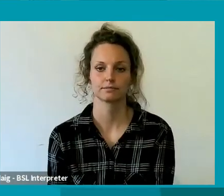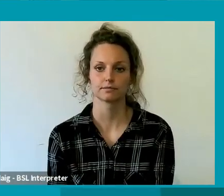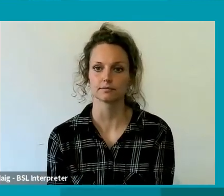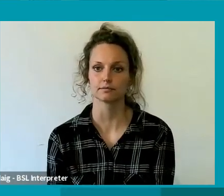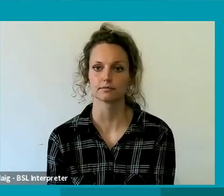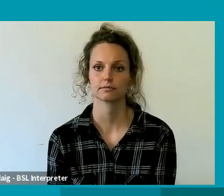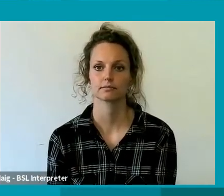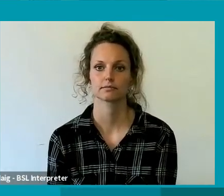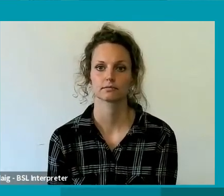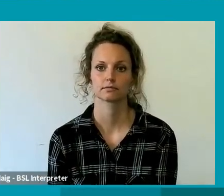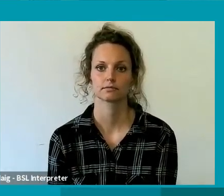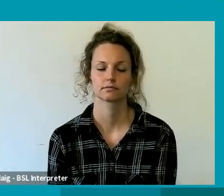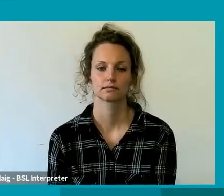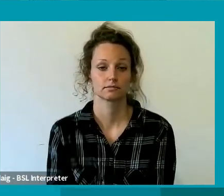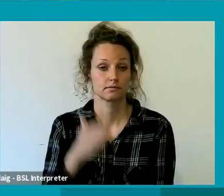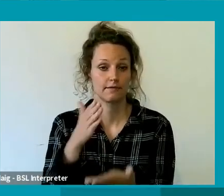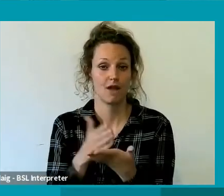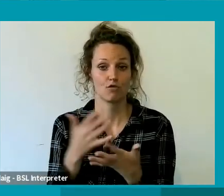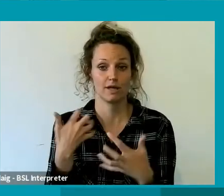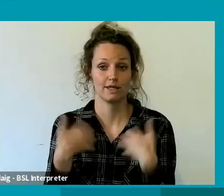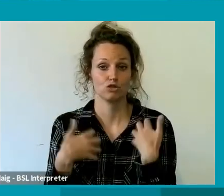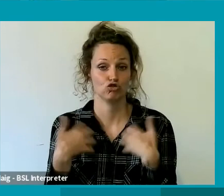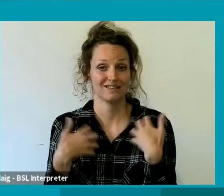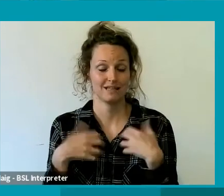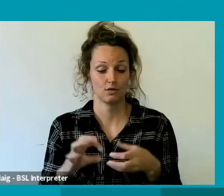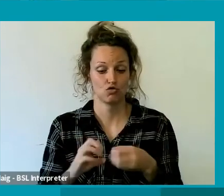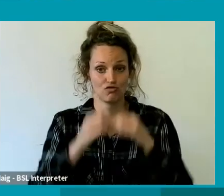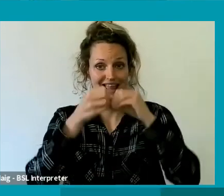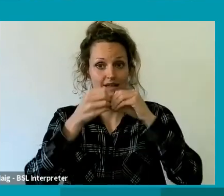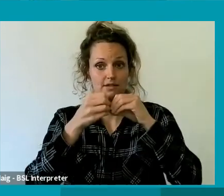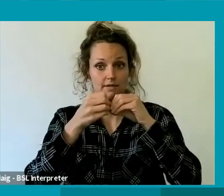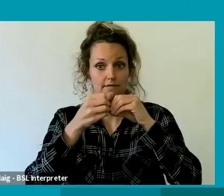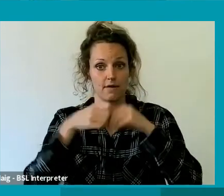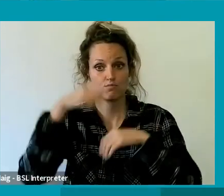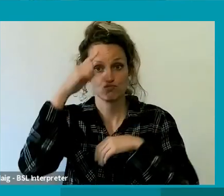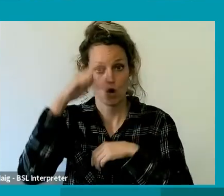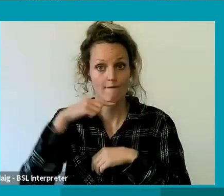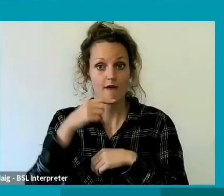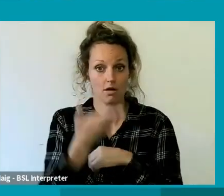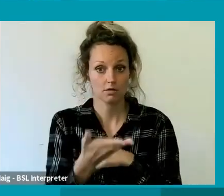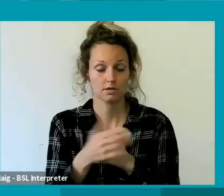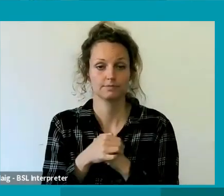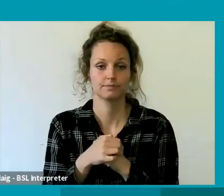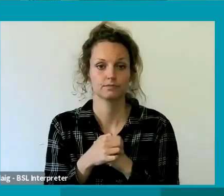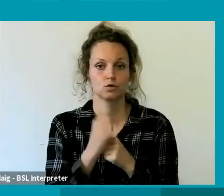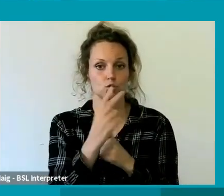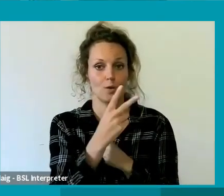And these are really interesting and very creative profiles 21 tips for attracting followers.